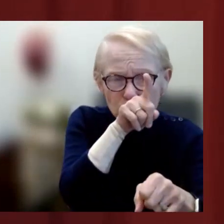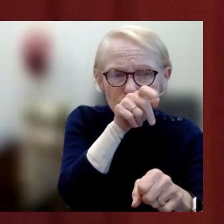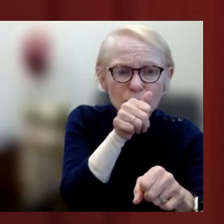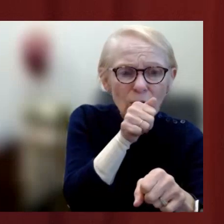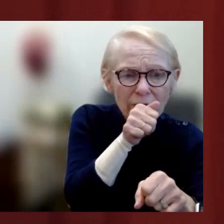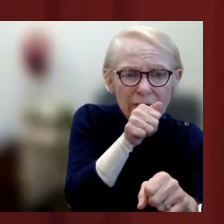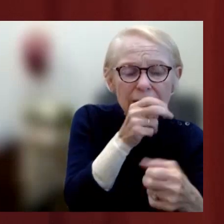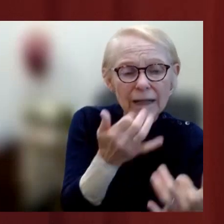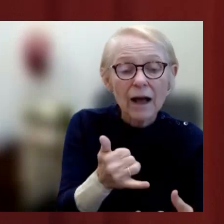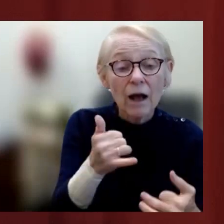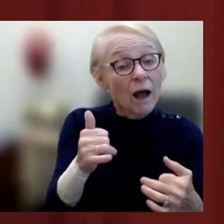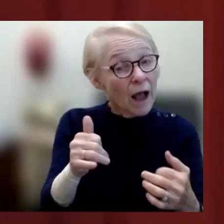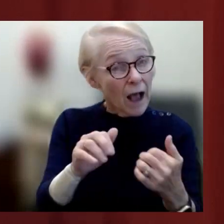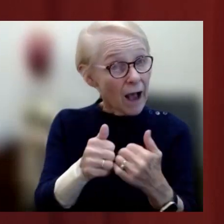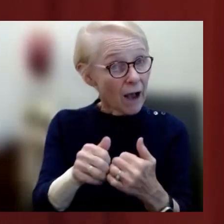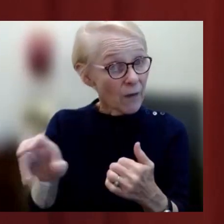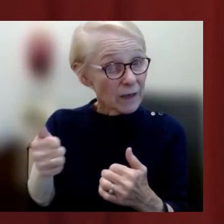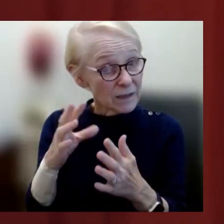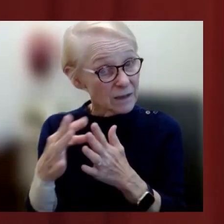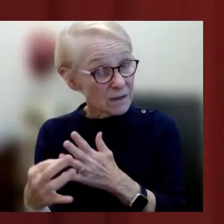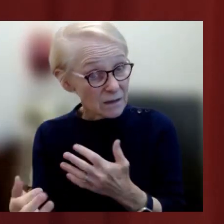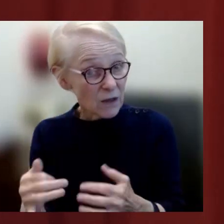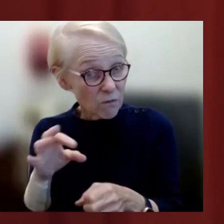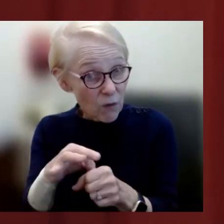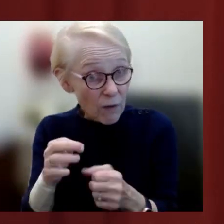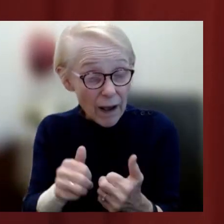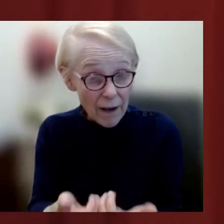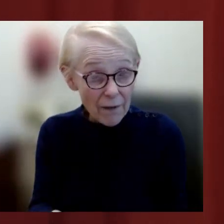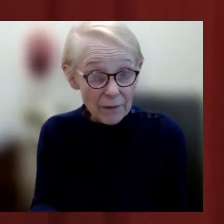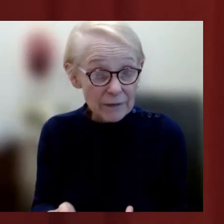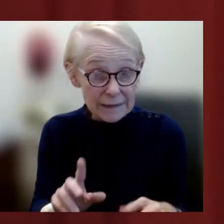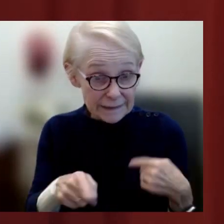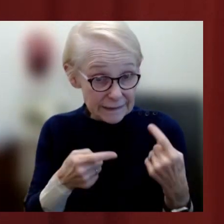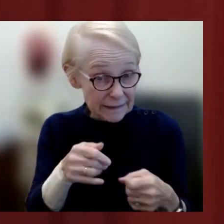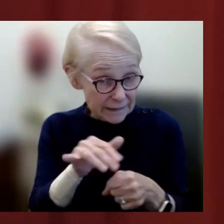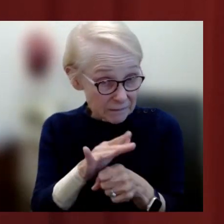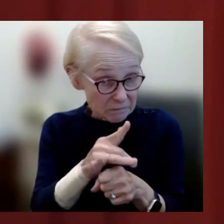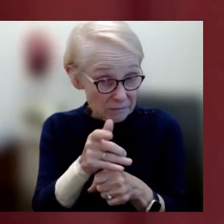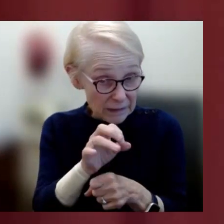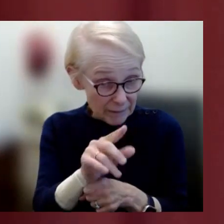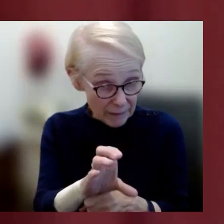some different ways that we can now vote since the pandemic has started right that's a great question